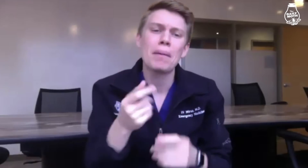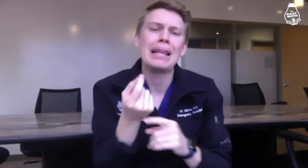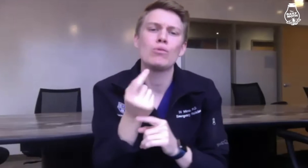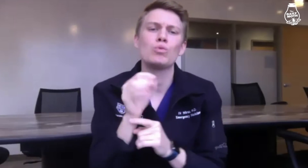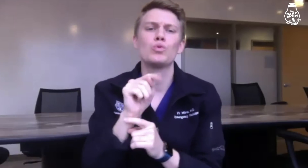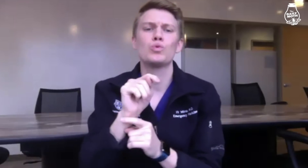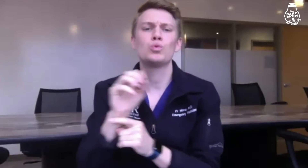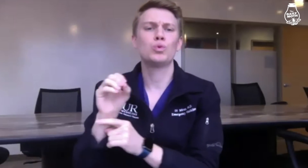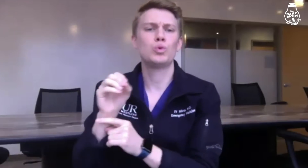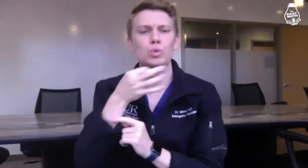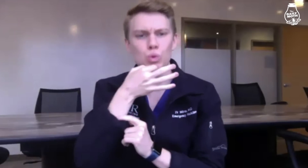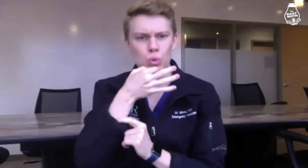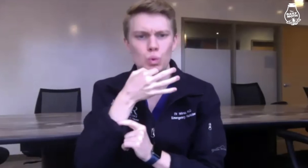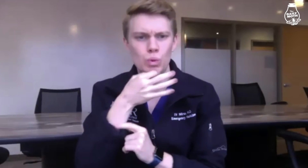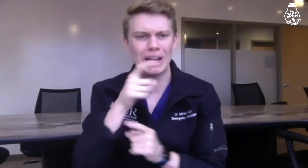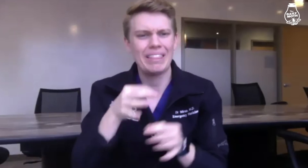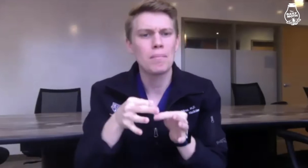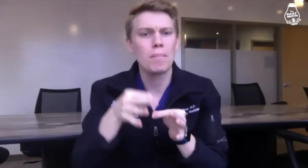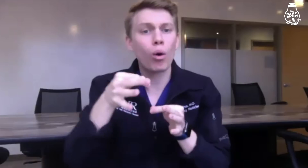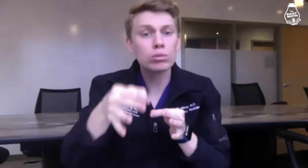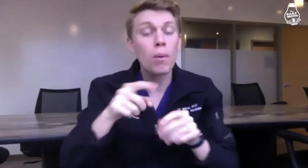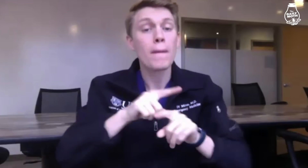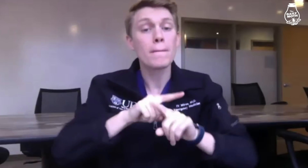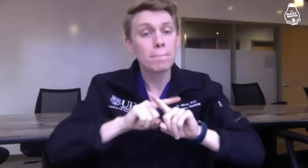That's a bit too soon, there should be a postponement,